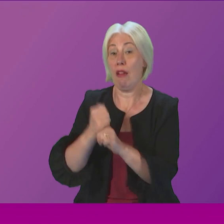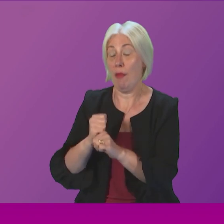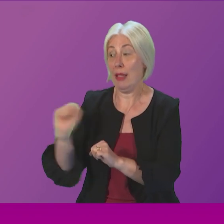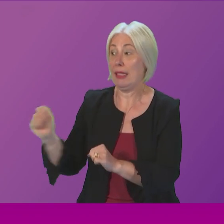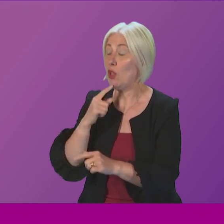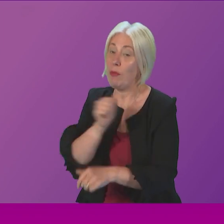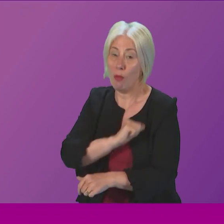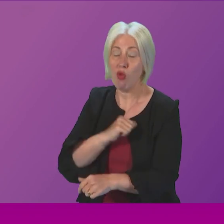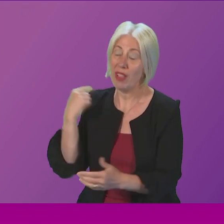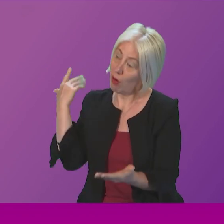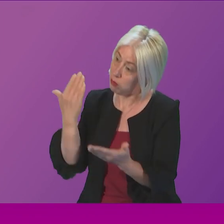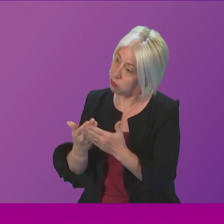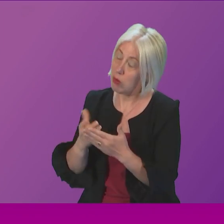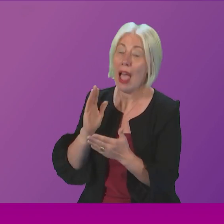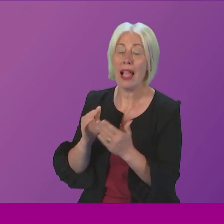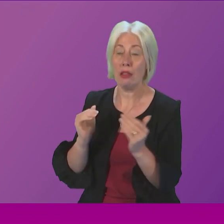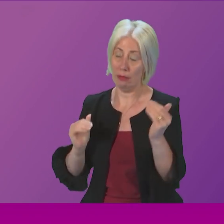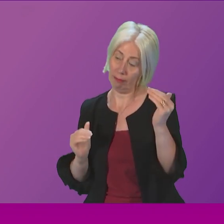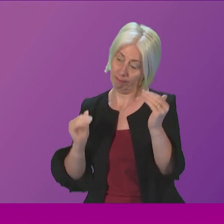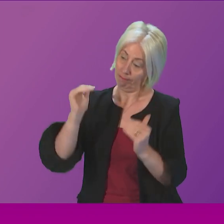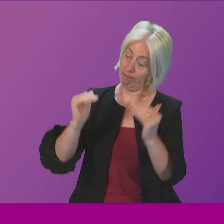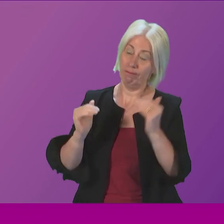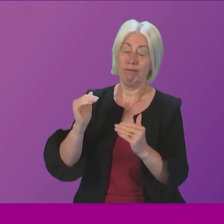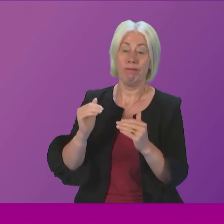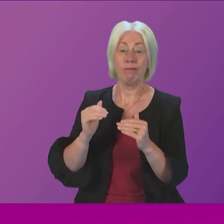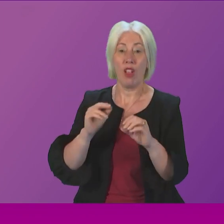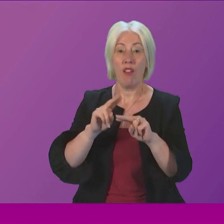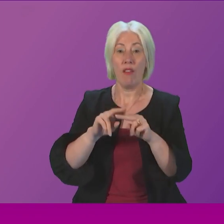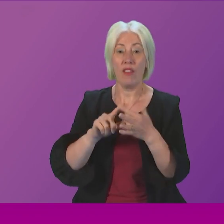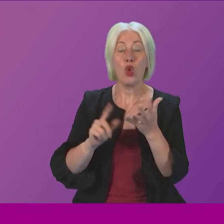to do for many years now and rebalances fuel prices to stop electric heating, the price